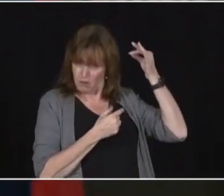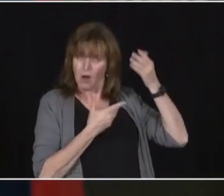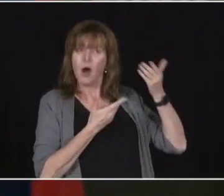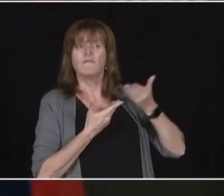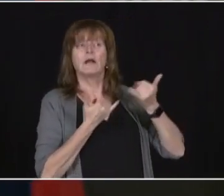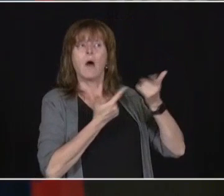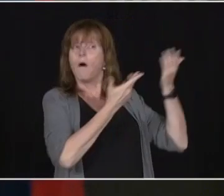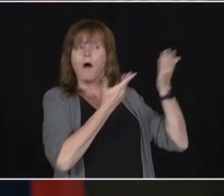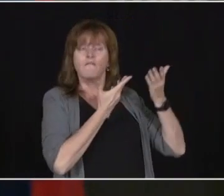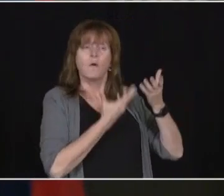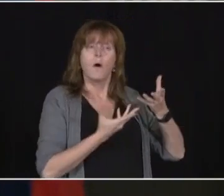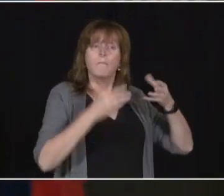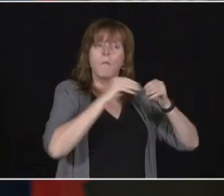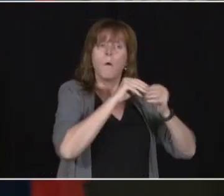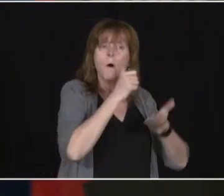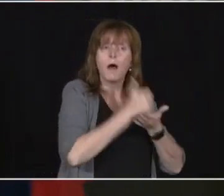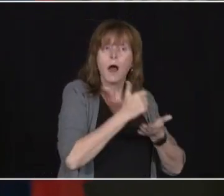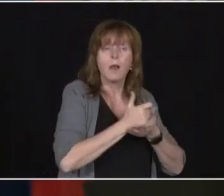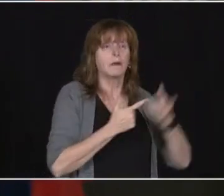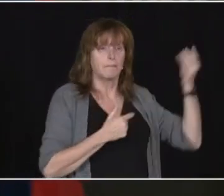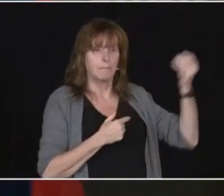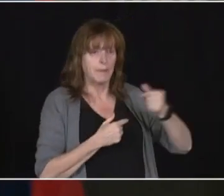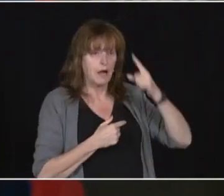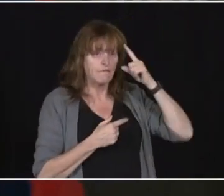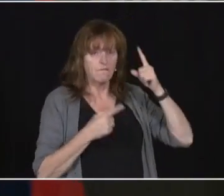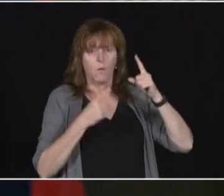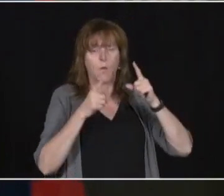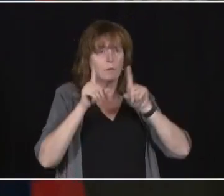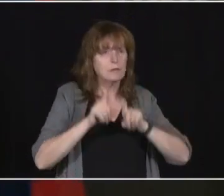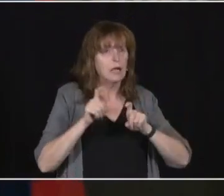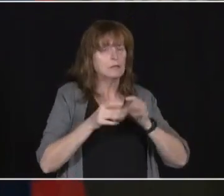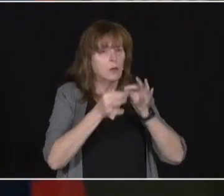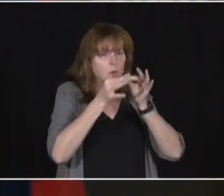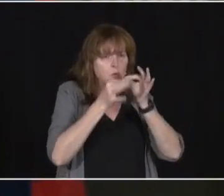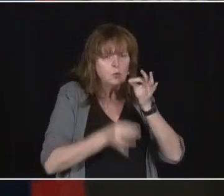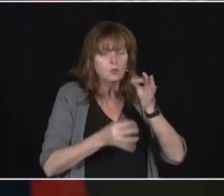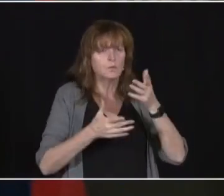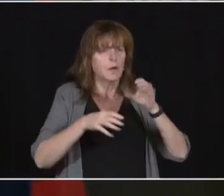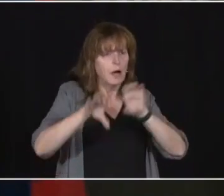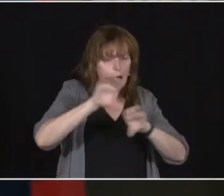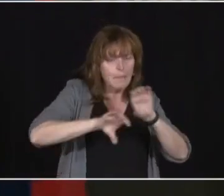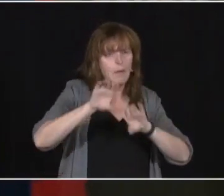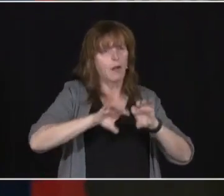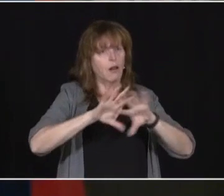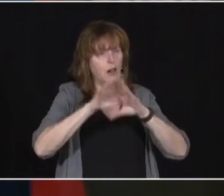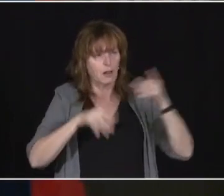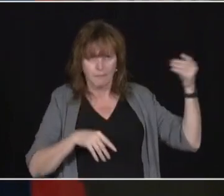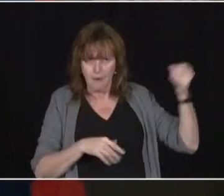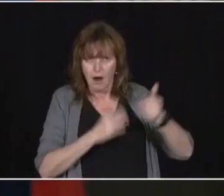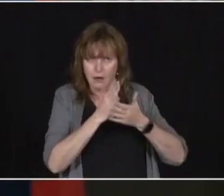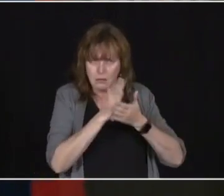help in the way of paying for the testing and the swabs and reagents. We appreciate that. I believe they sent over 224 tracers